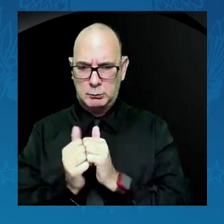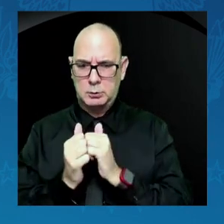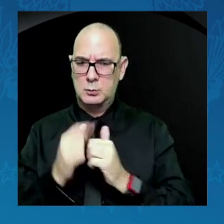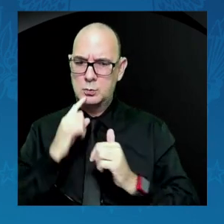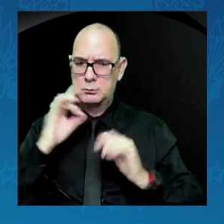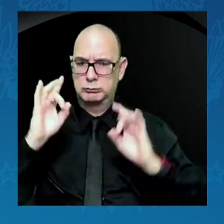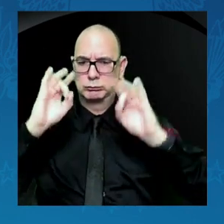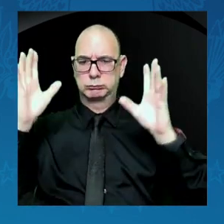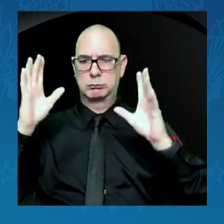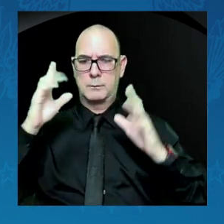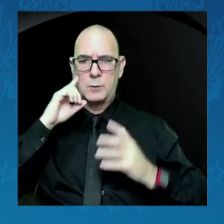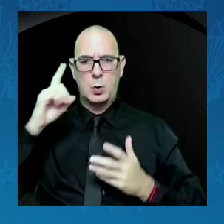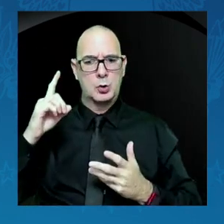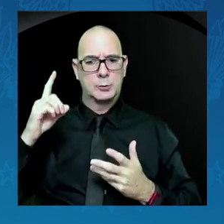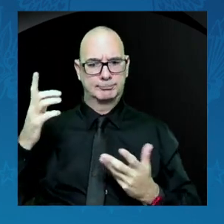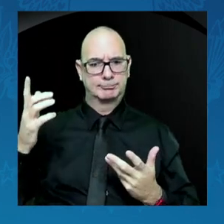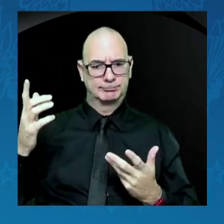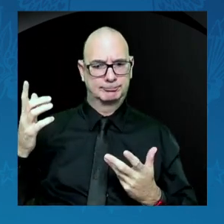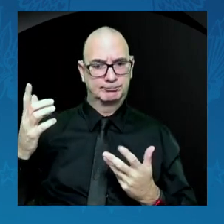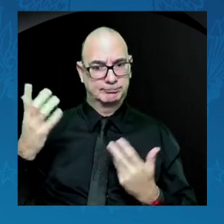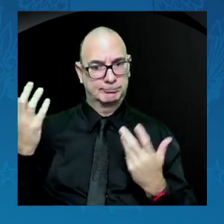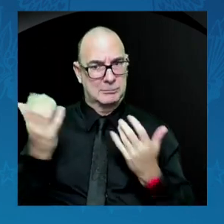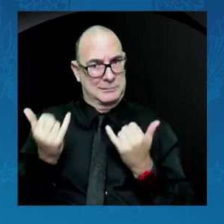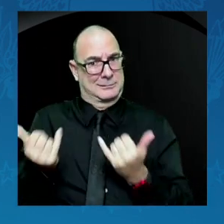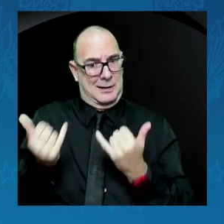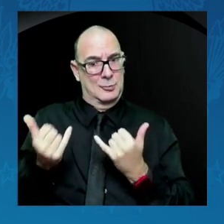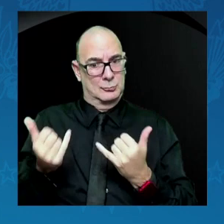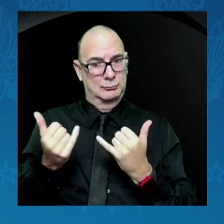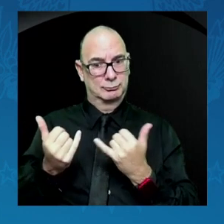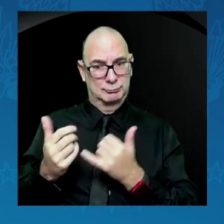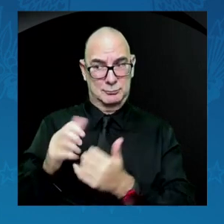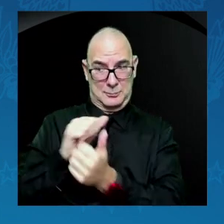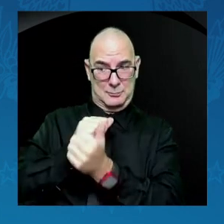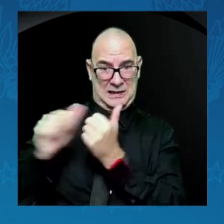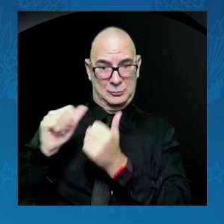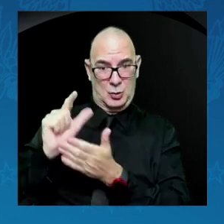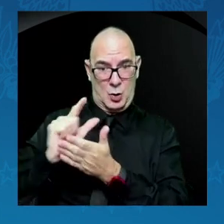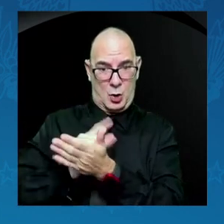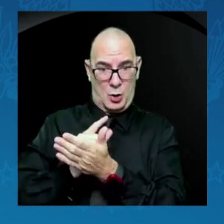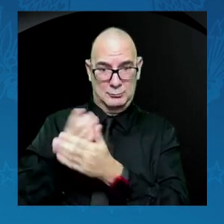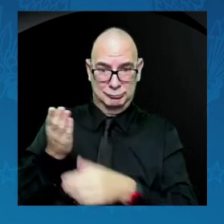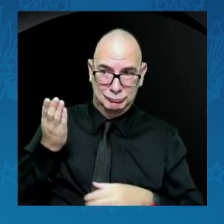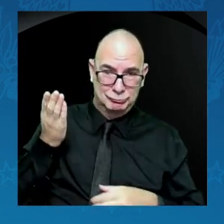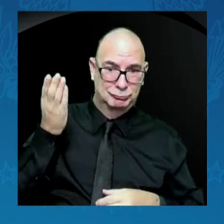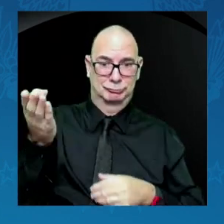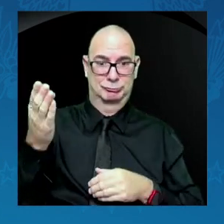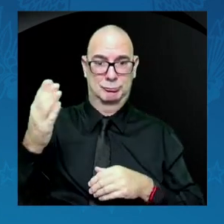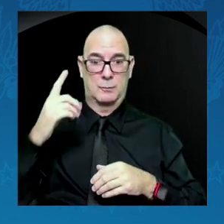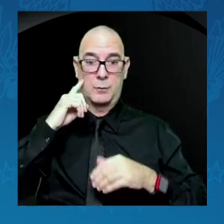And that is why passing this build back better legislation is so important. And that's why I'm so pleased the vice president